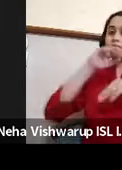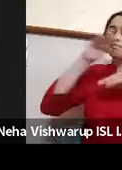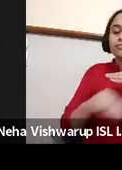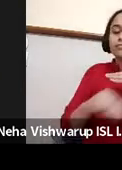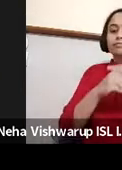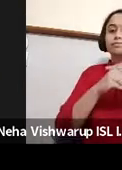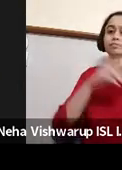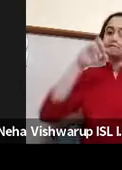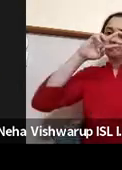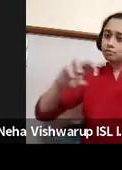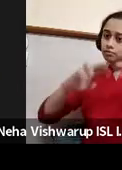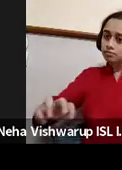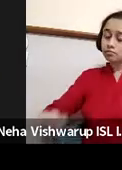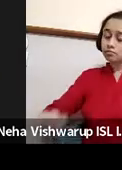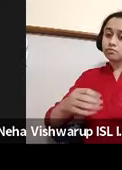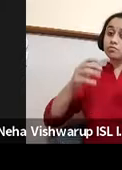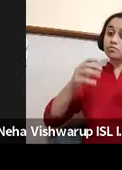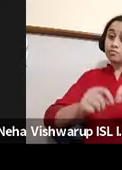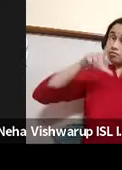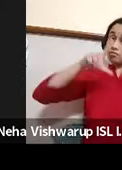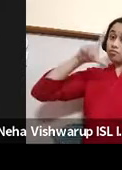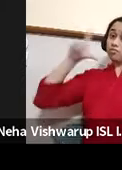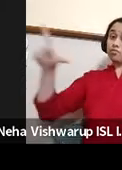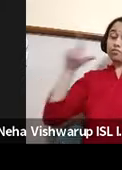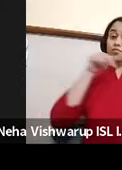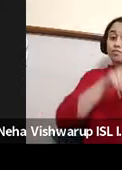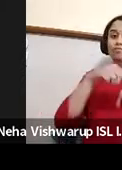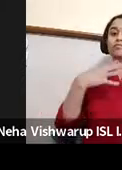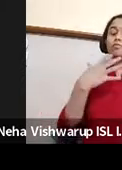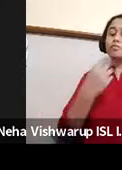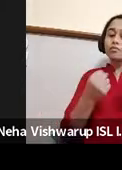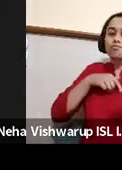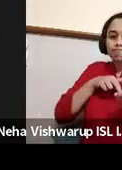there is a larger central narrative arc which we will walk you through today but also a number